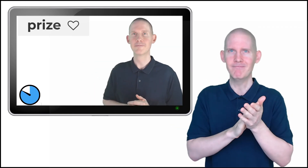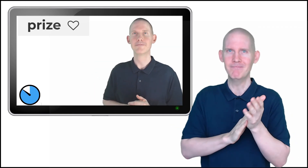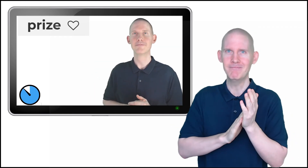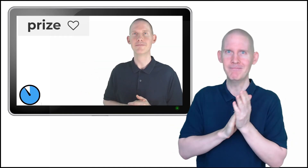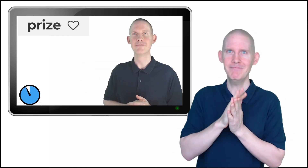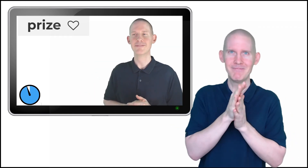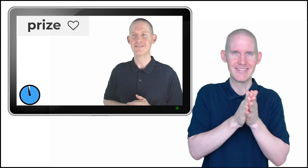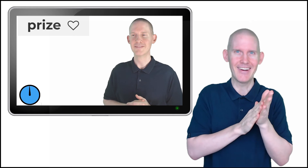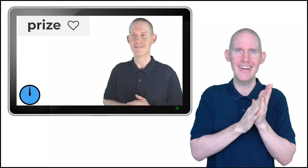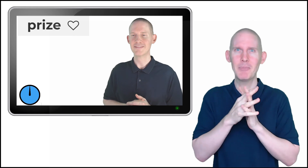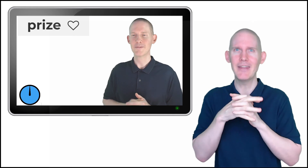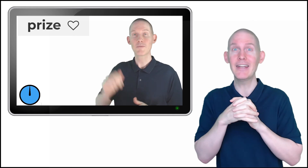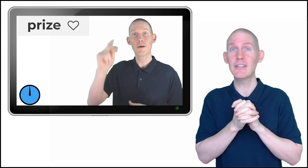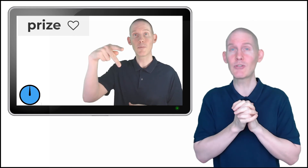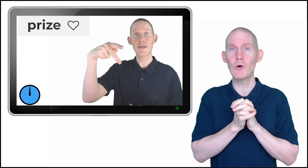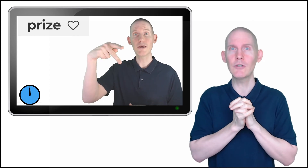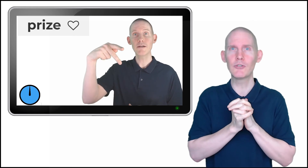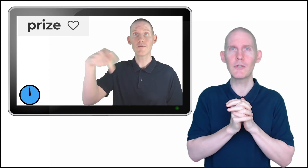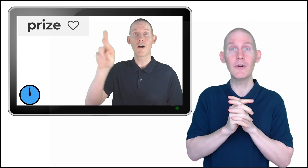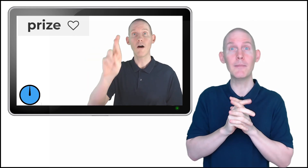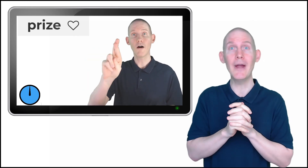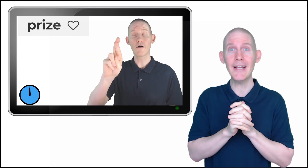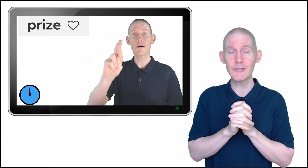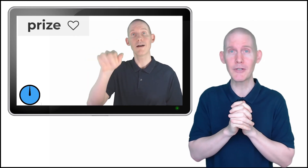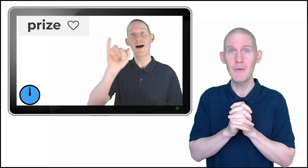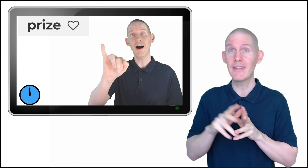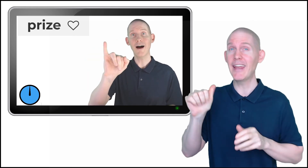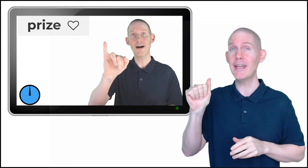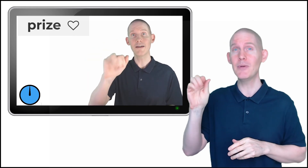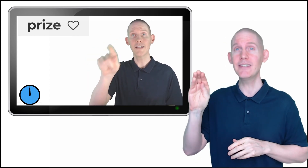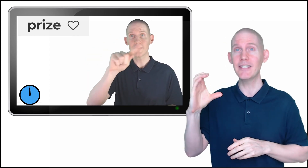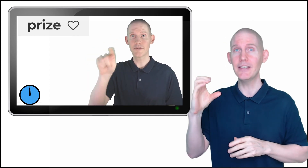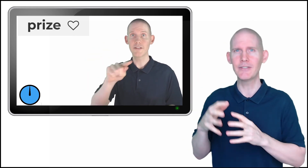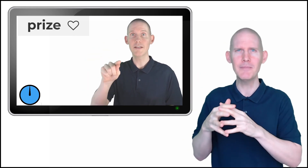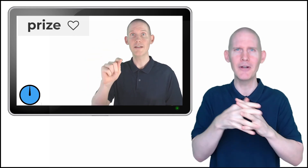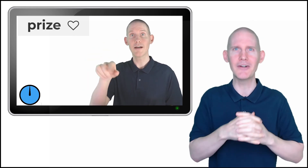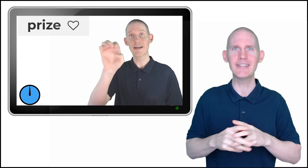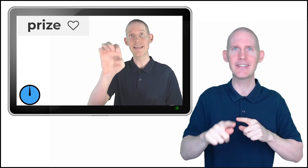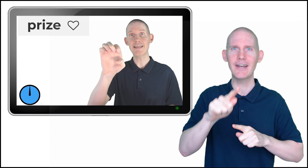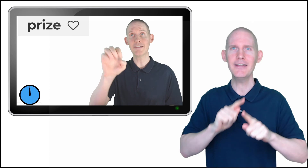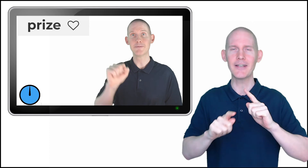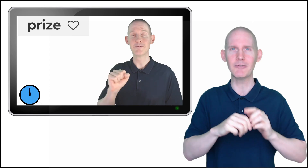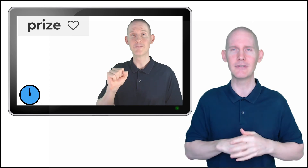Mm hmm. All right. By the end of this course, you're going to master the ABCs in American Sign Language.